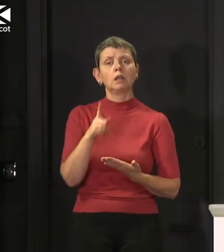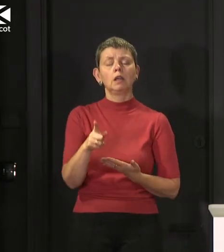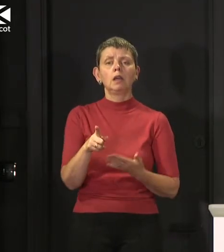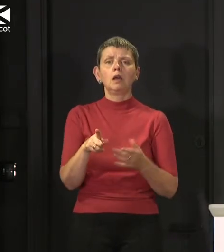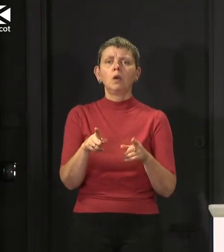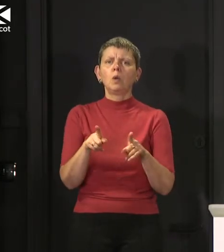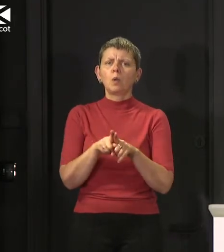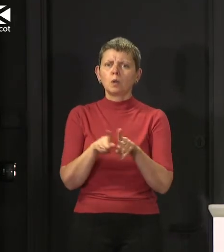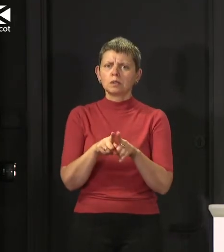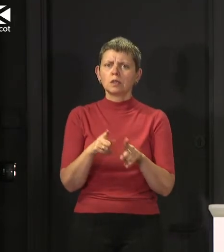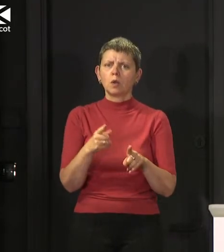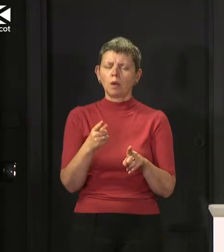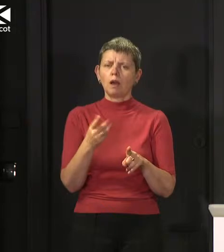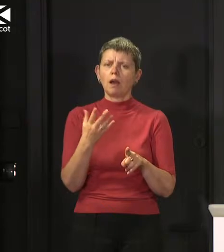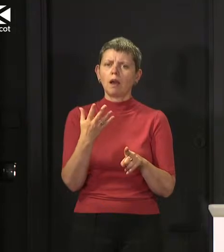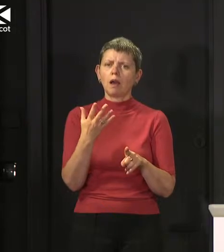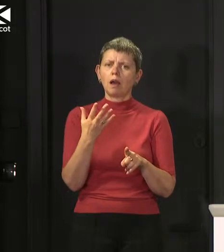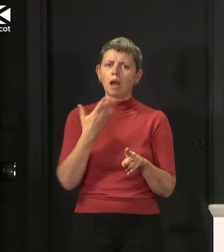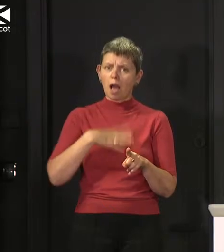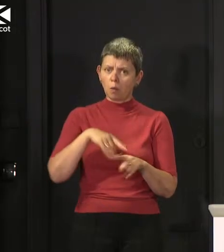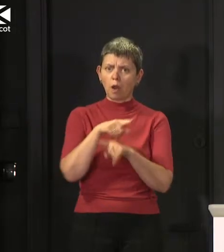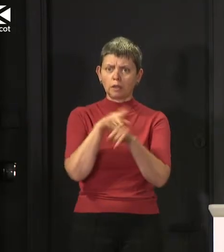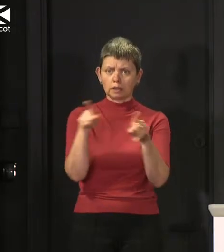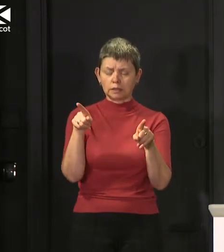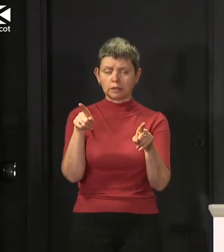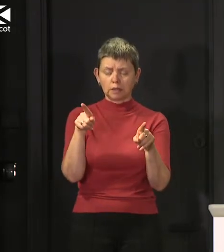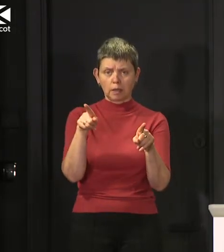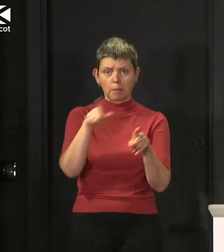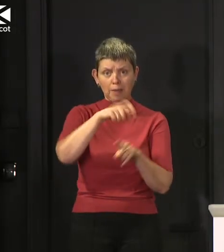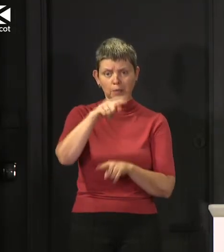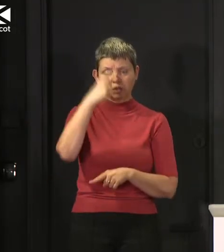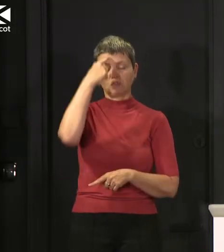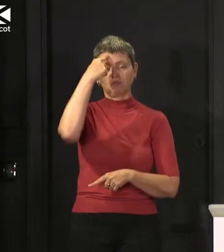to develop an understanding of where there are differences between Scotland and the rest